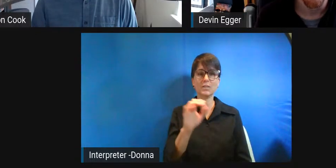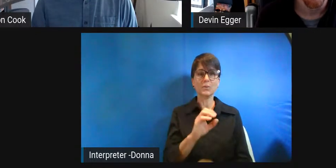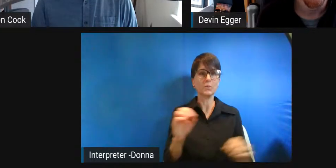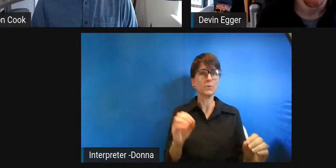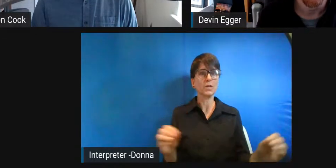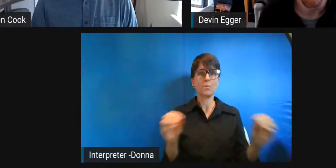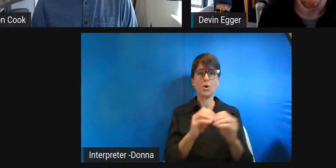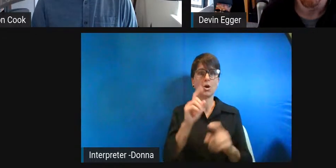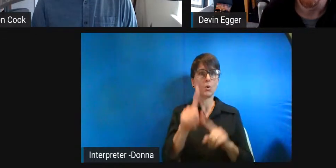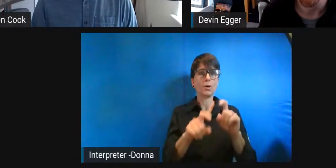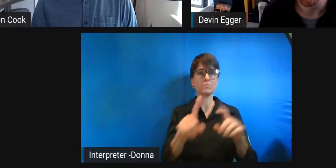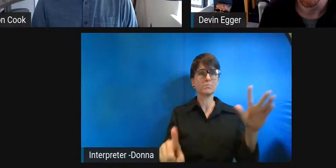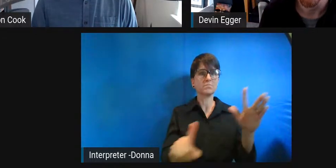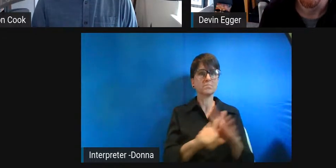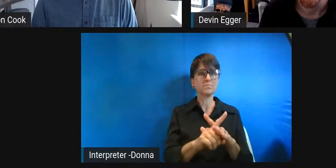of Accessibility Day 2022 for WP